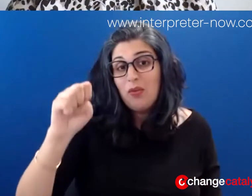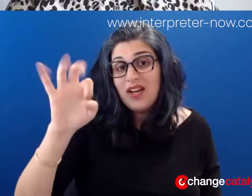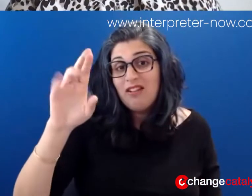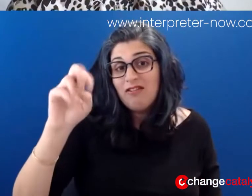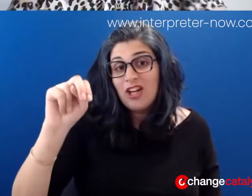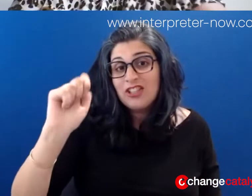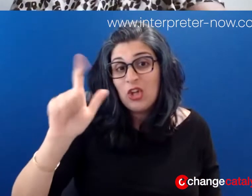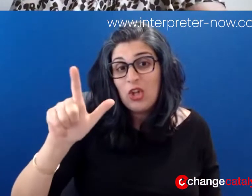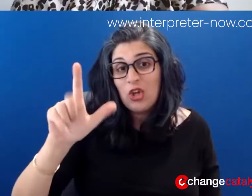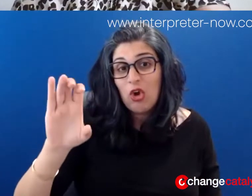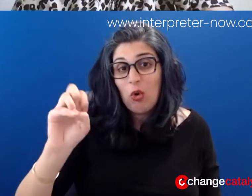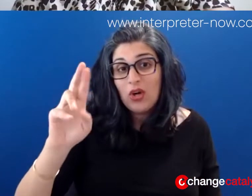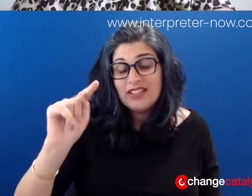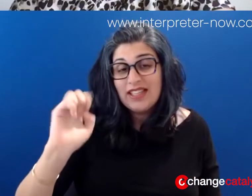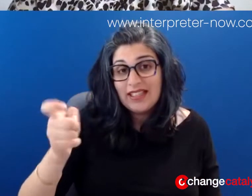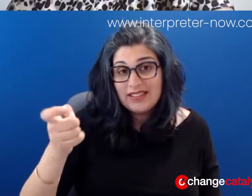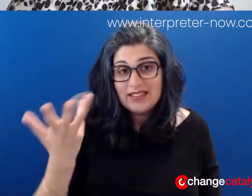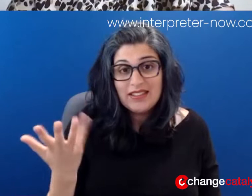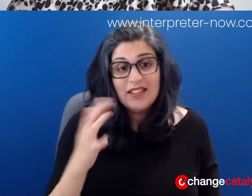We don't make a lot of sense when we're tense.